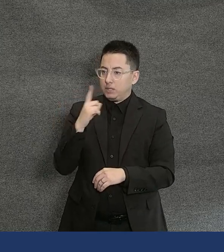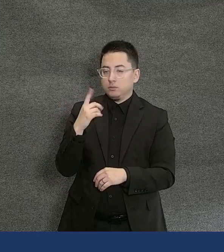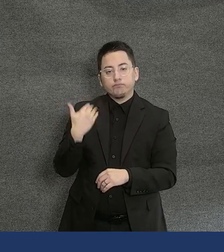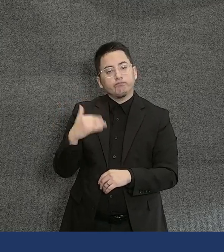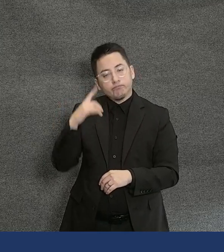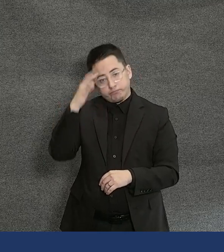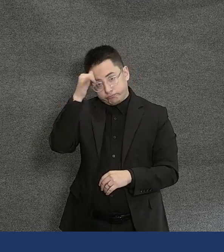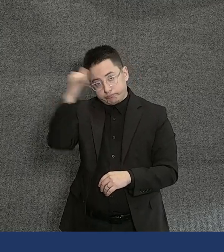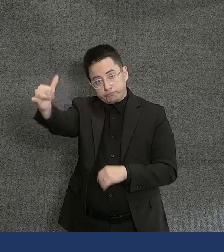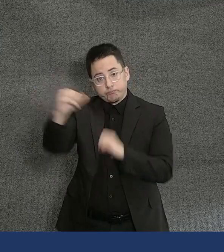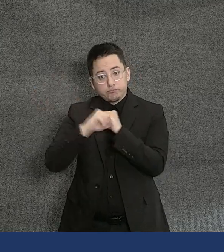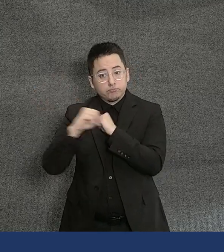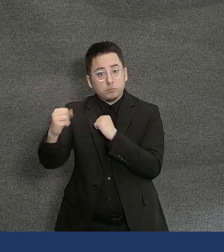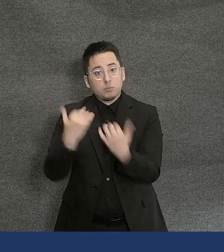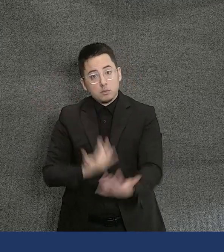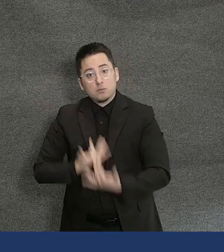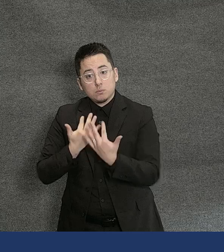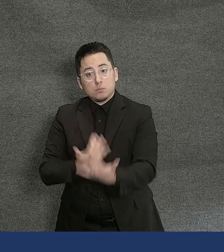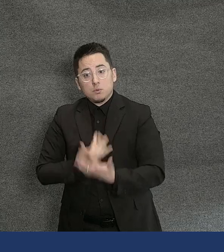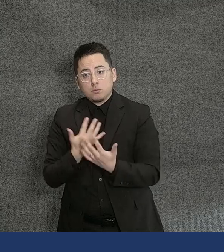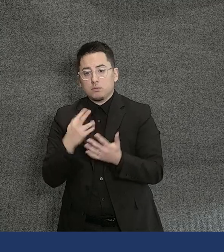that people should not have to do to go through.